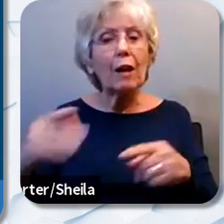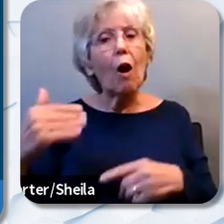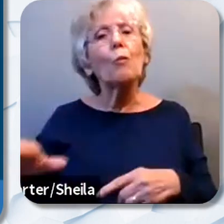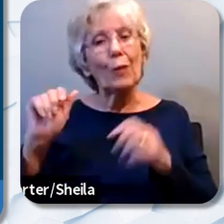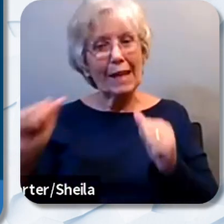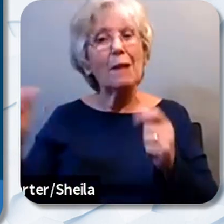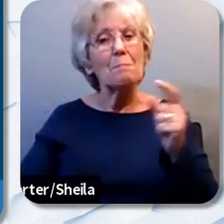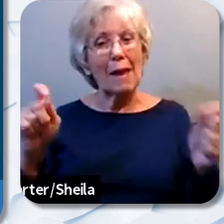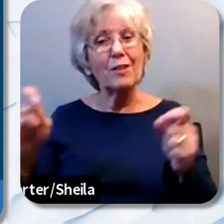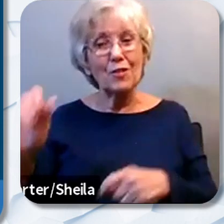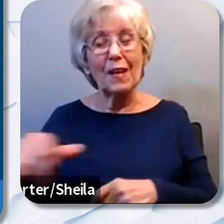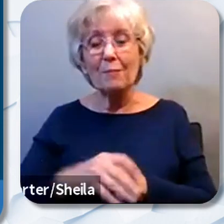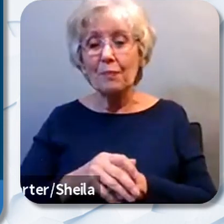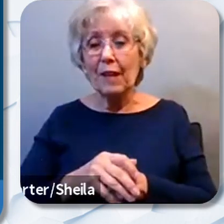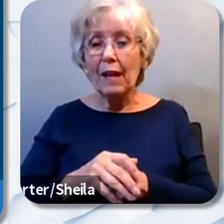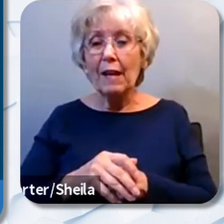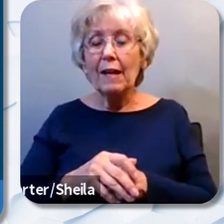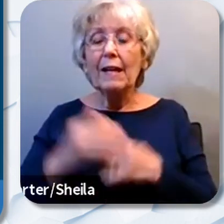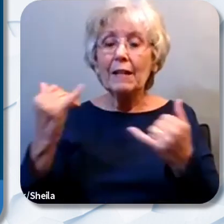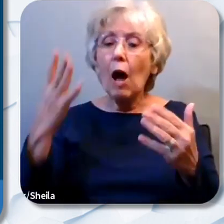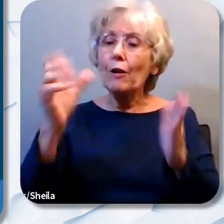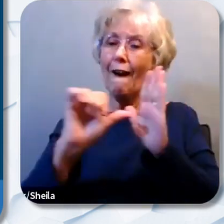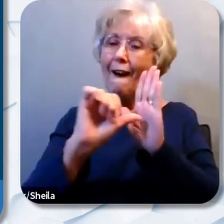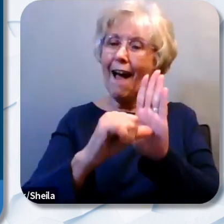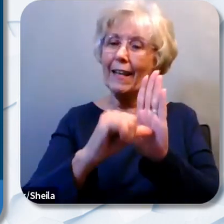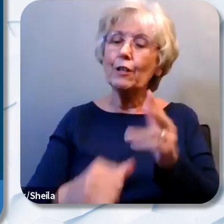I want to i'm going to give us some time i'm going to highlight just three big things that